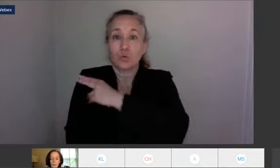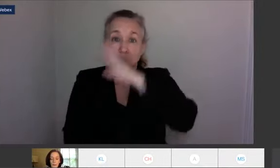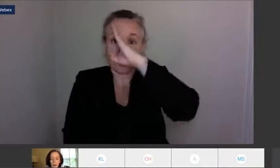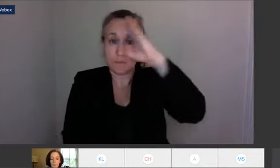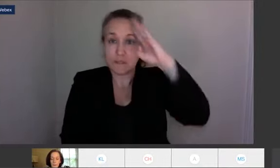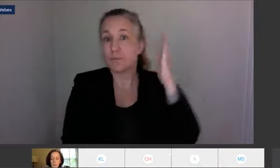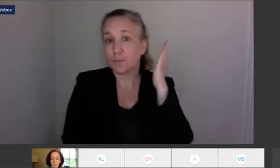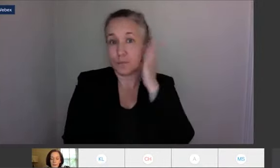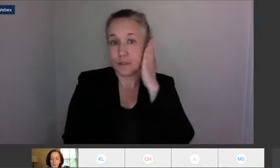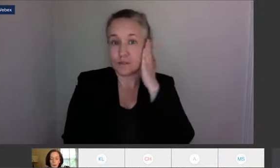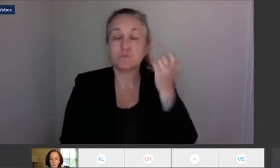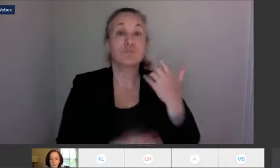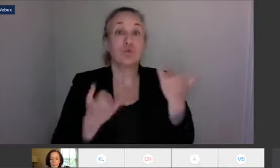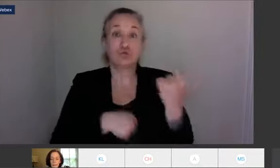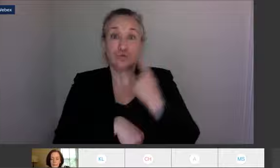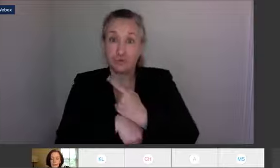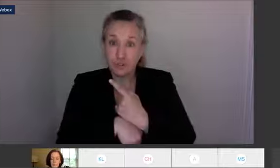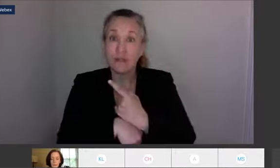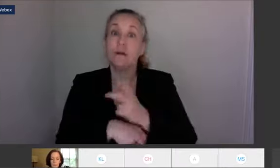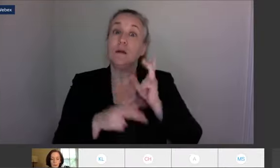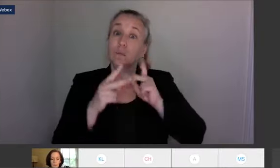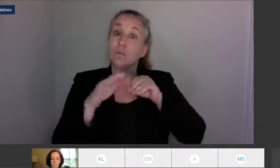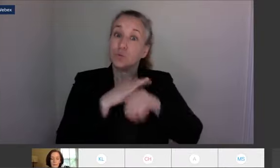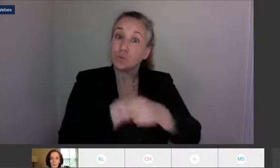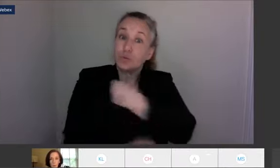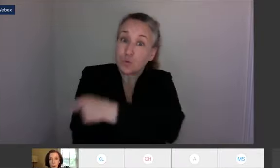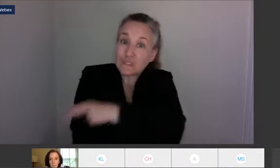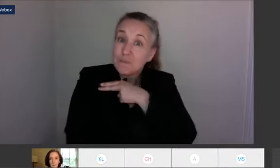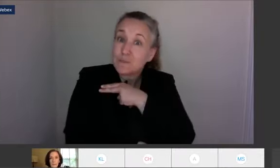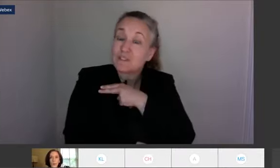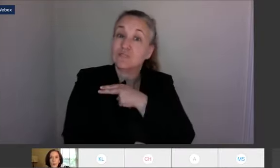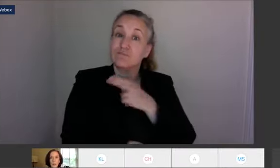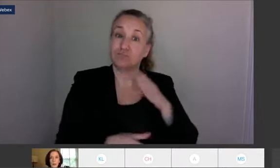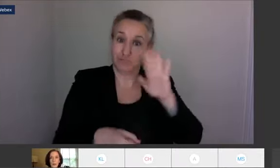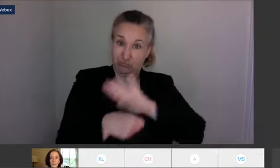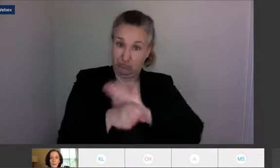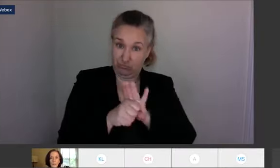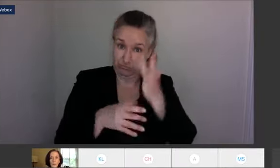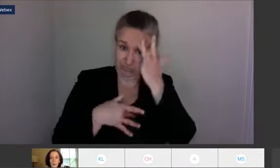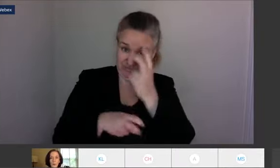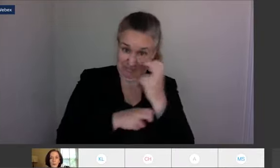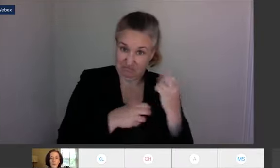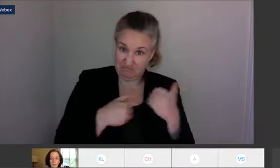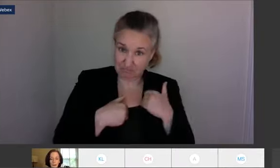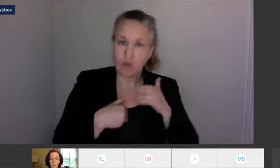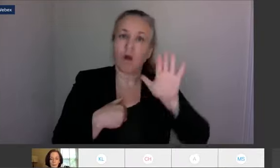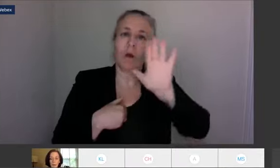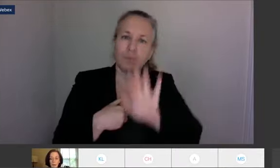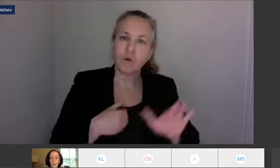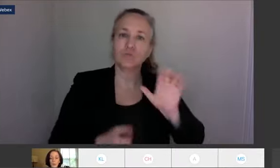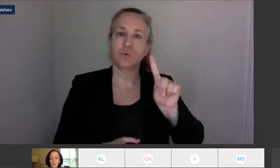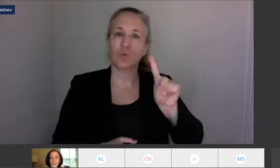number of hospitalized covid19 patients is approximately 135 which is a